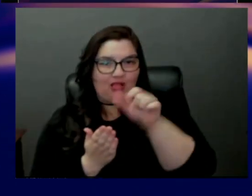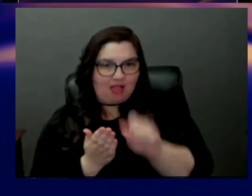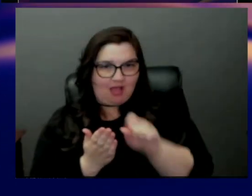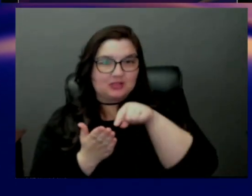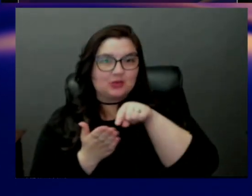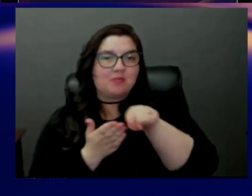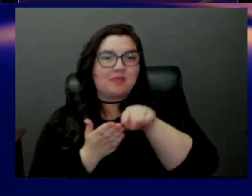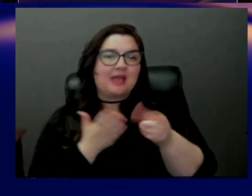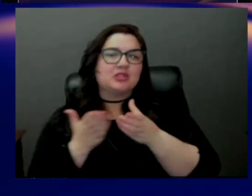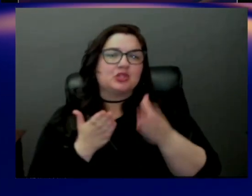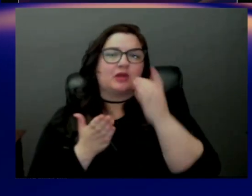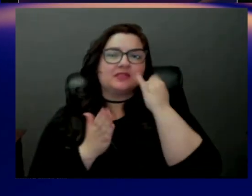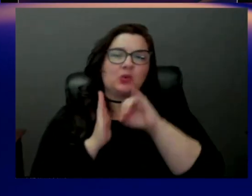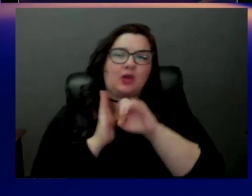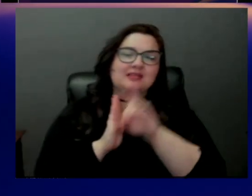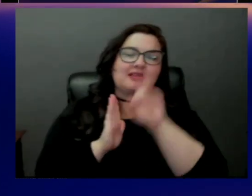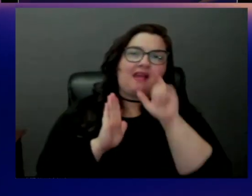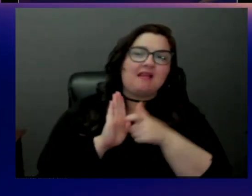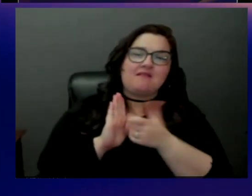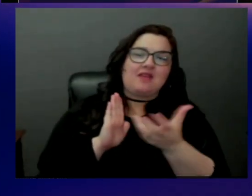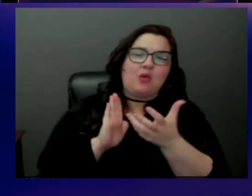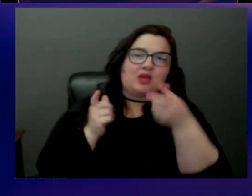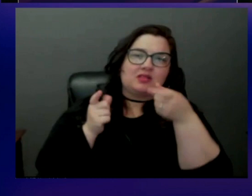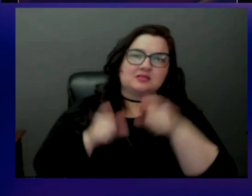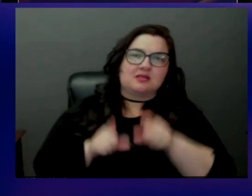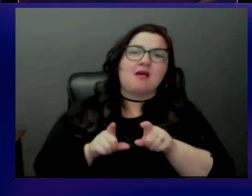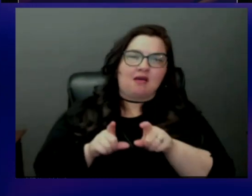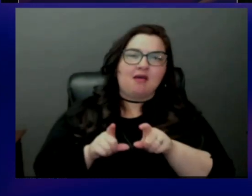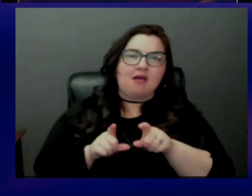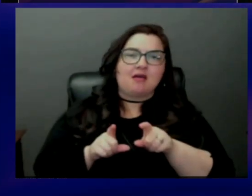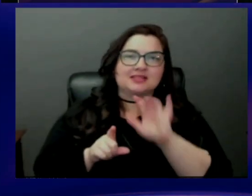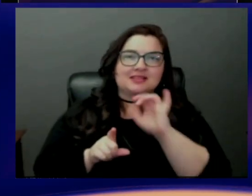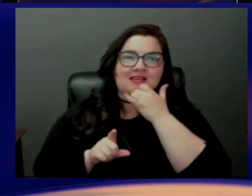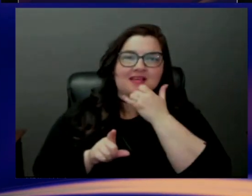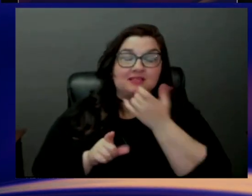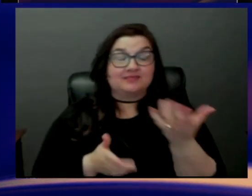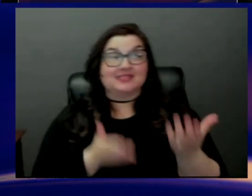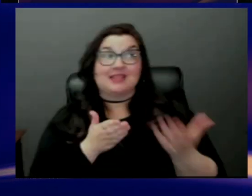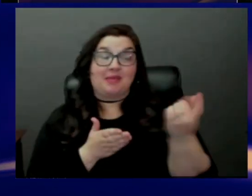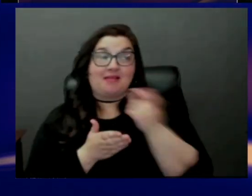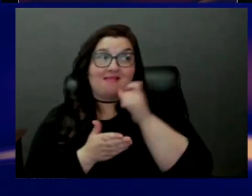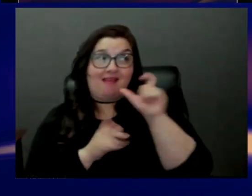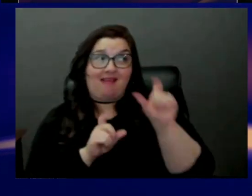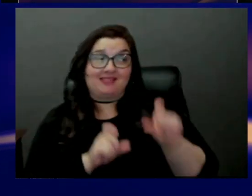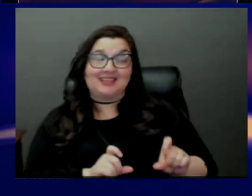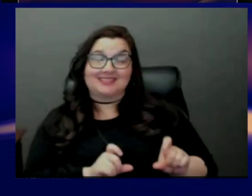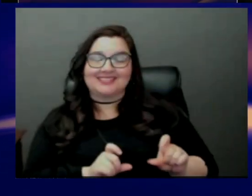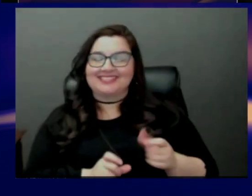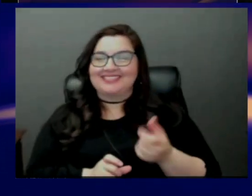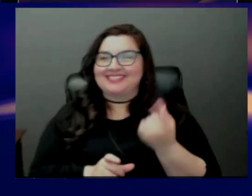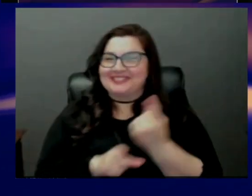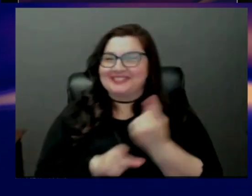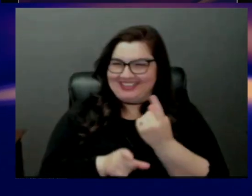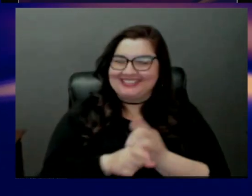what might be causing those errors to occur. [Kyle] Got it, somebody didn't write tests. Correct, and Payload in the bottom.